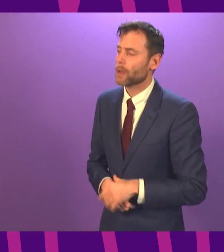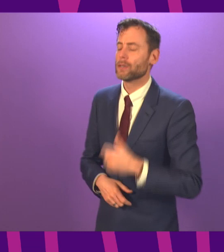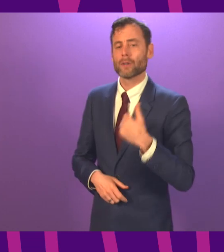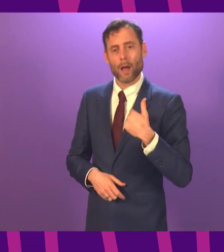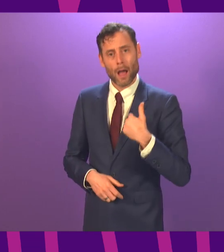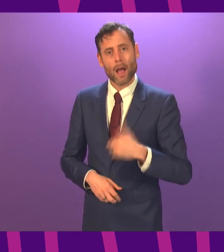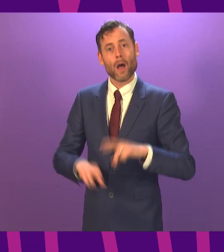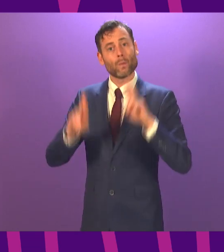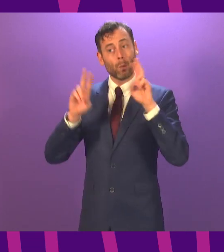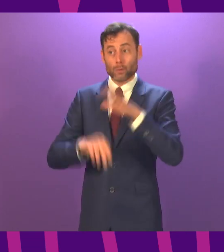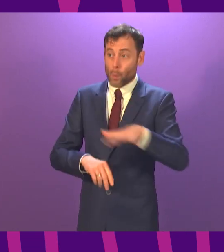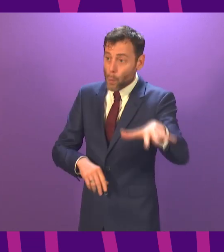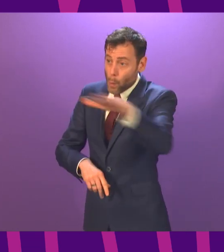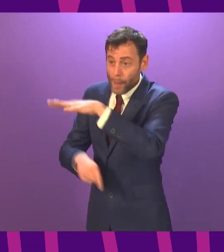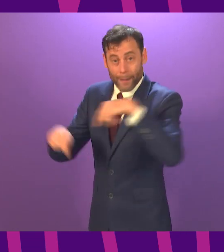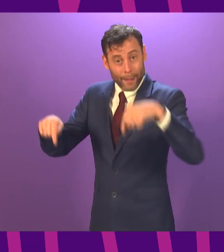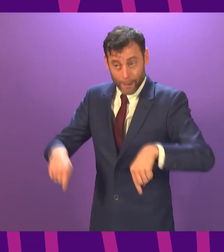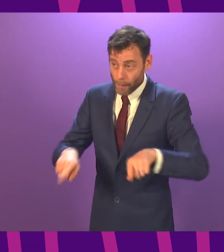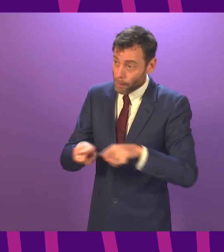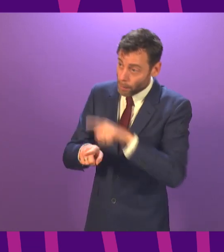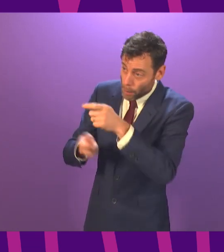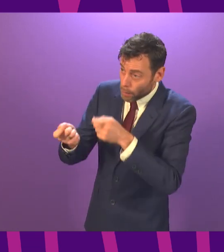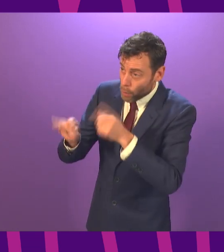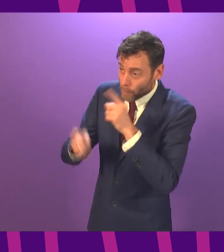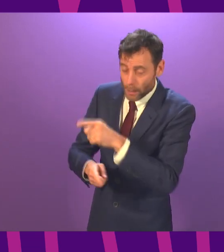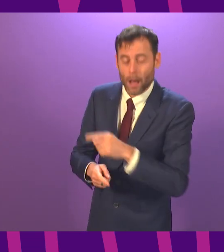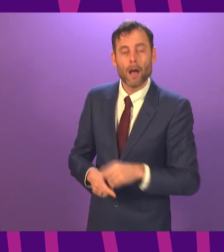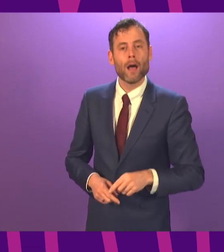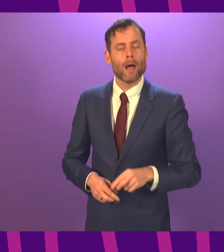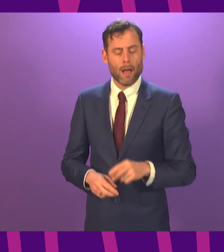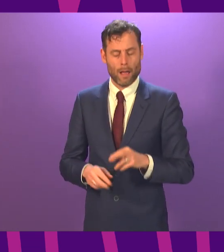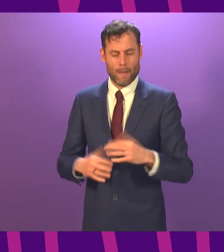watching a healthy and peaceful Christmas and—as I think we all hope—a brighter and better 2021.